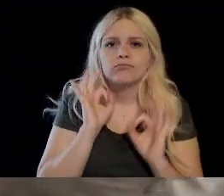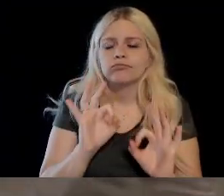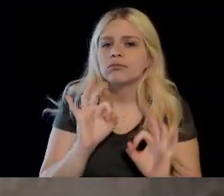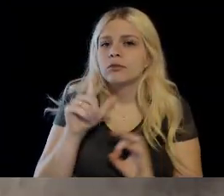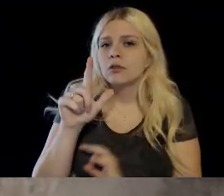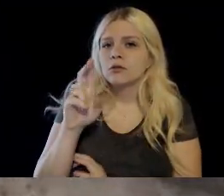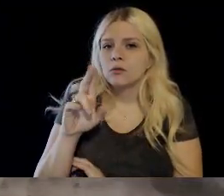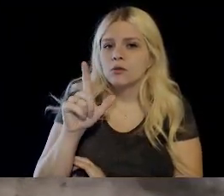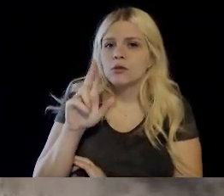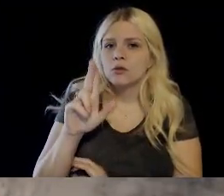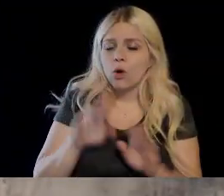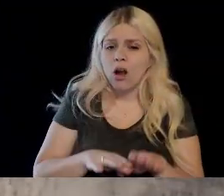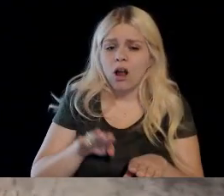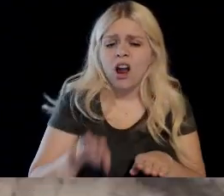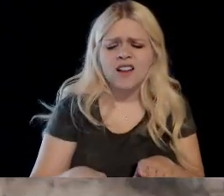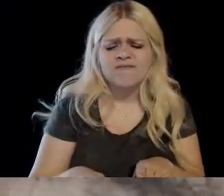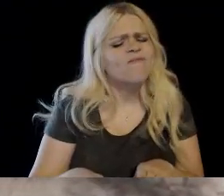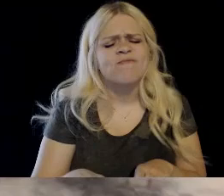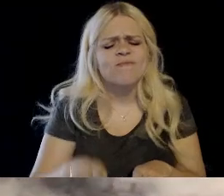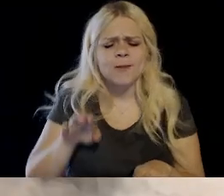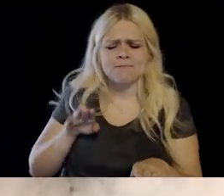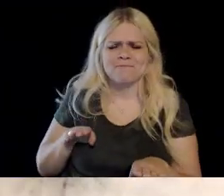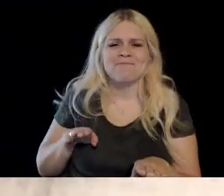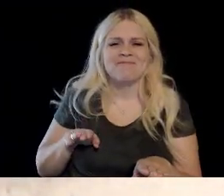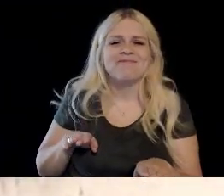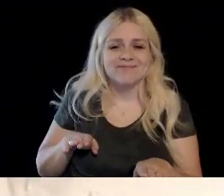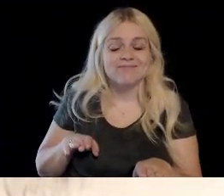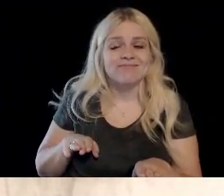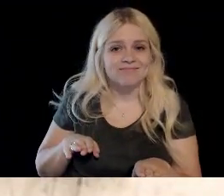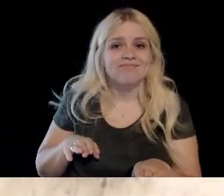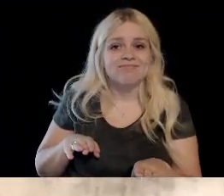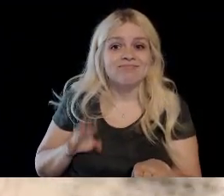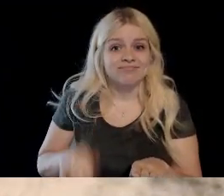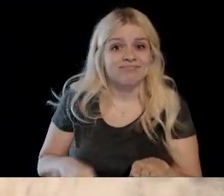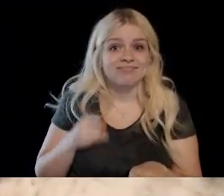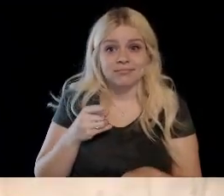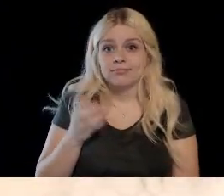then went, "Eh." Joanne: "I changed my mind." Erica: Stepped in, stepped out. Joanne: So.